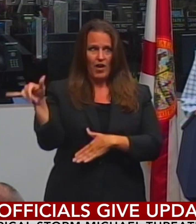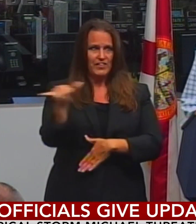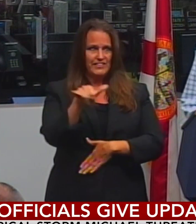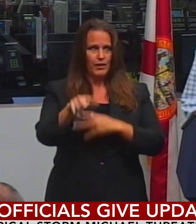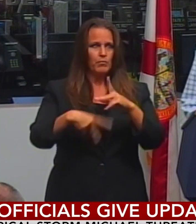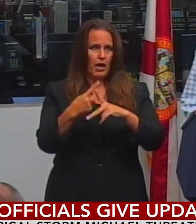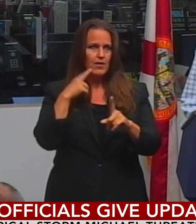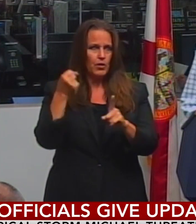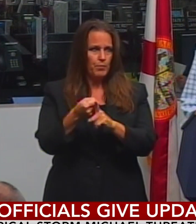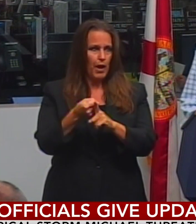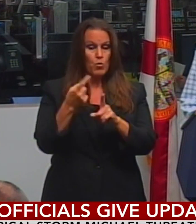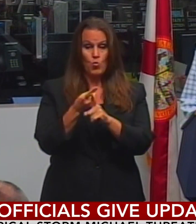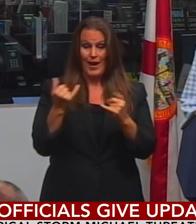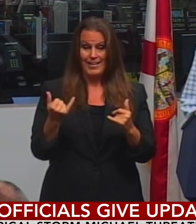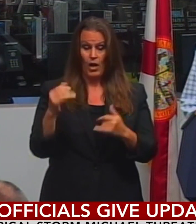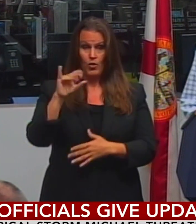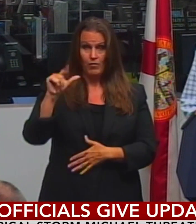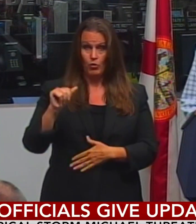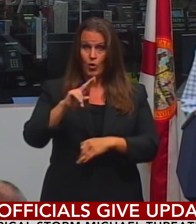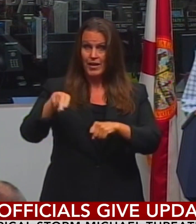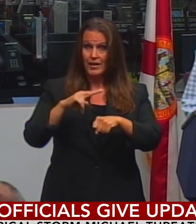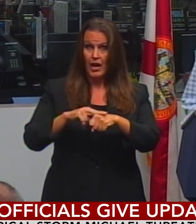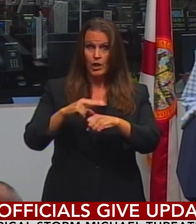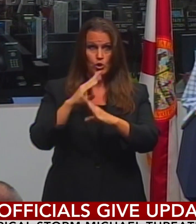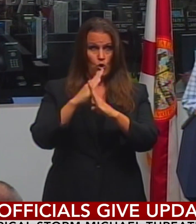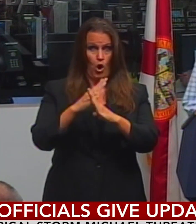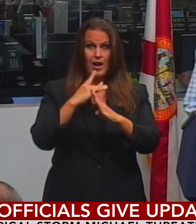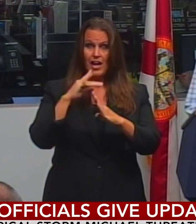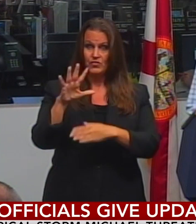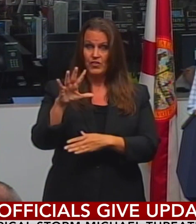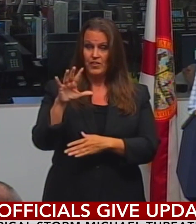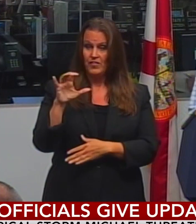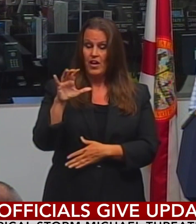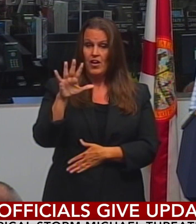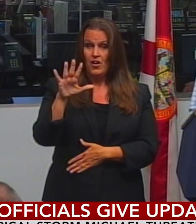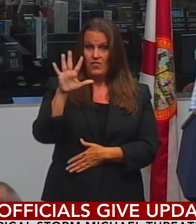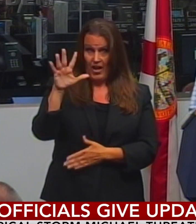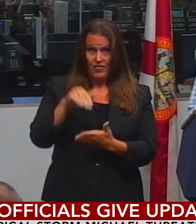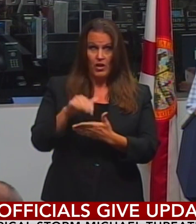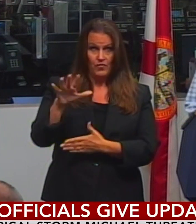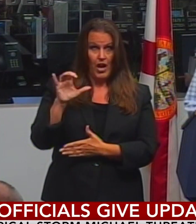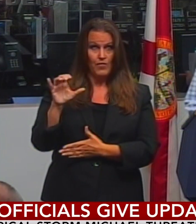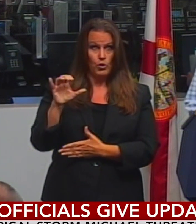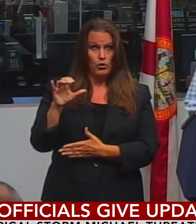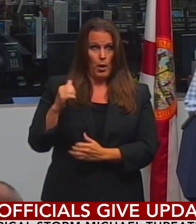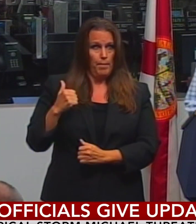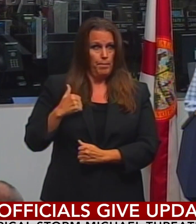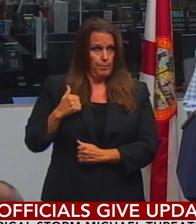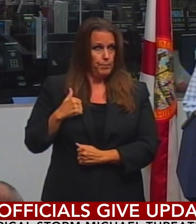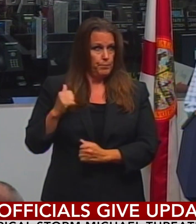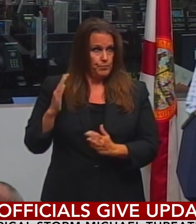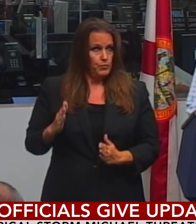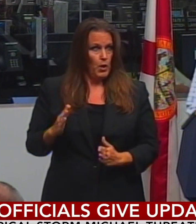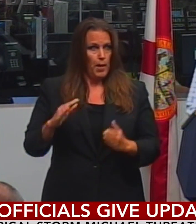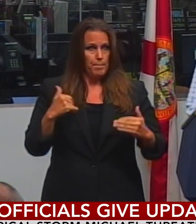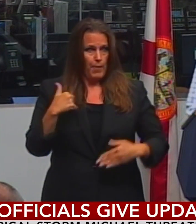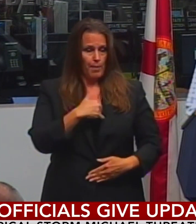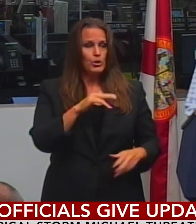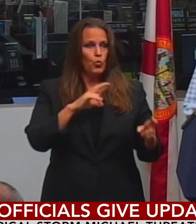FORECASTED TO HAVE SIMILAR IMPACTS. HERE'S WHAT THE STATE IS DOING RIGHT NOW. THE FLORIDA NATIONAL GUARD HAS